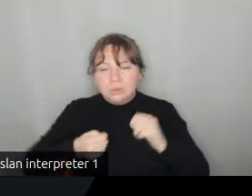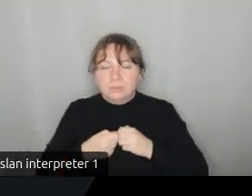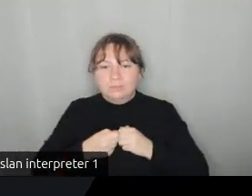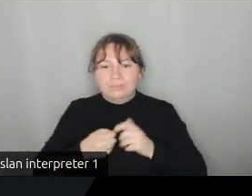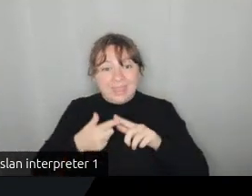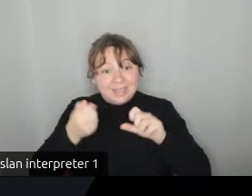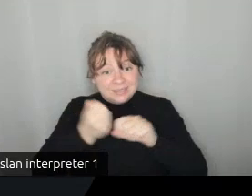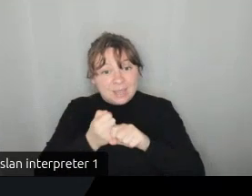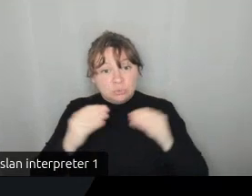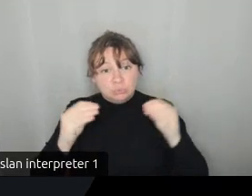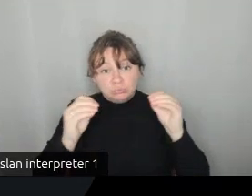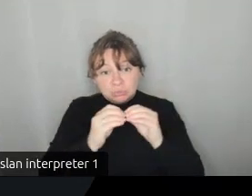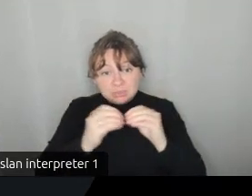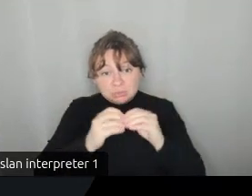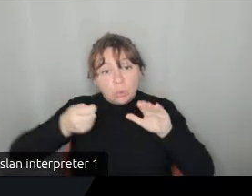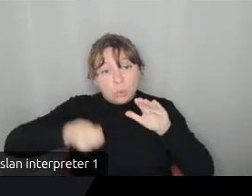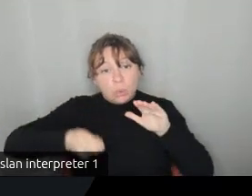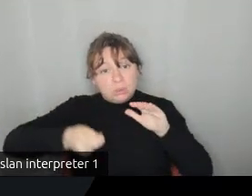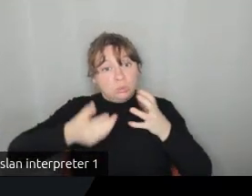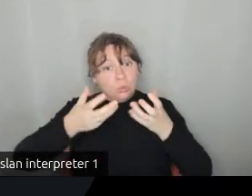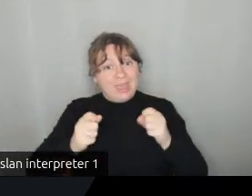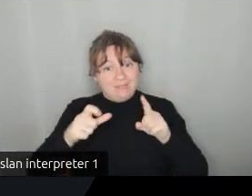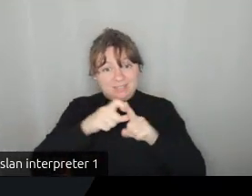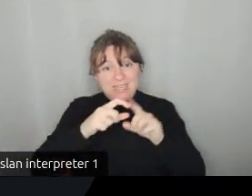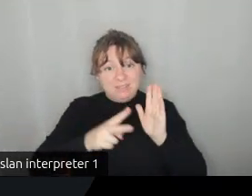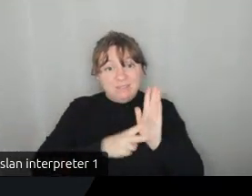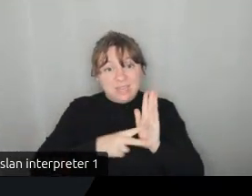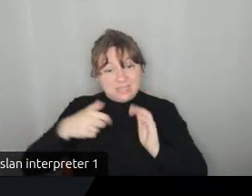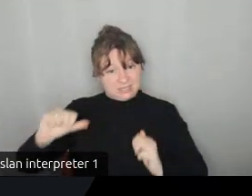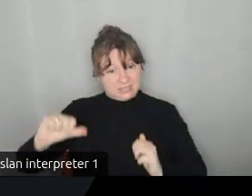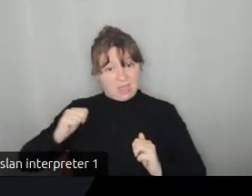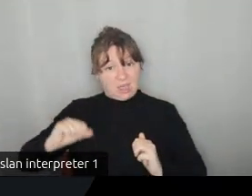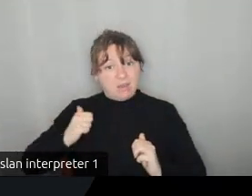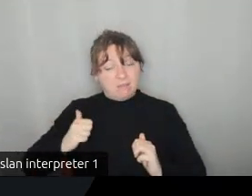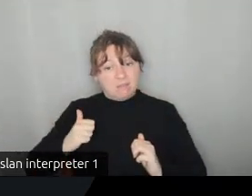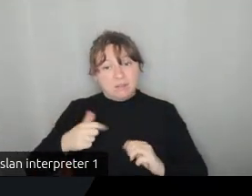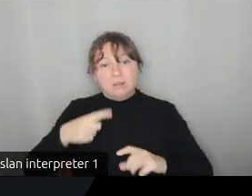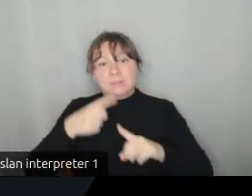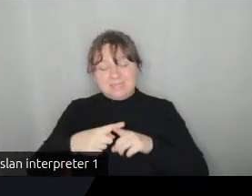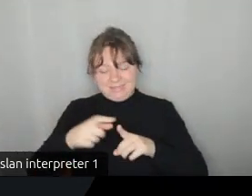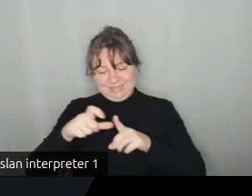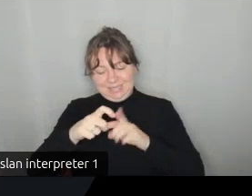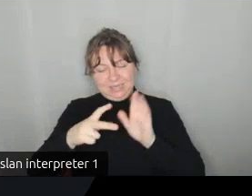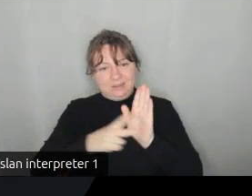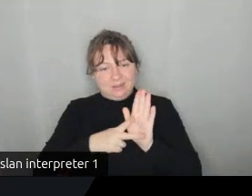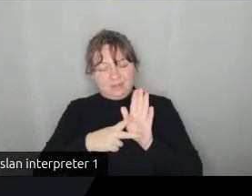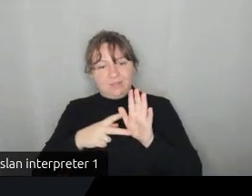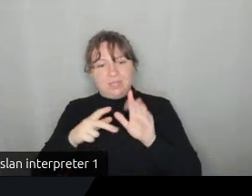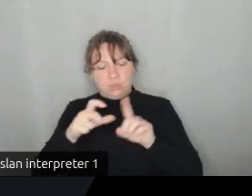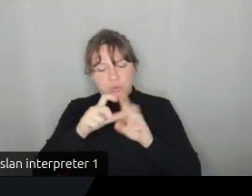and family violence practitioners as well as the um DV um duty lawyers from legal aid who provide